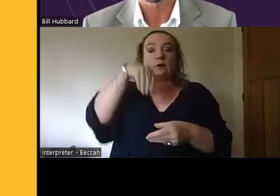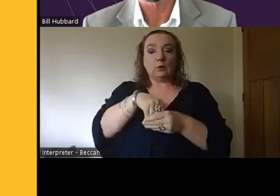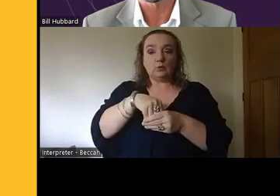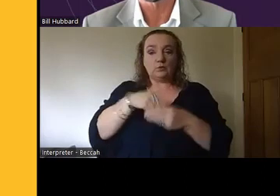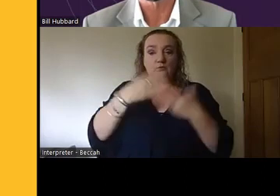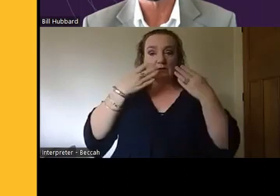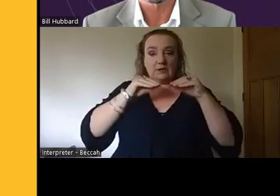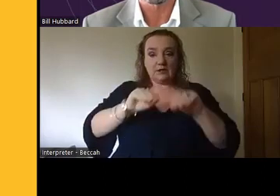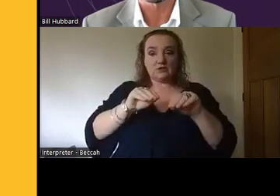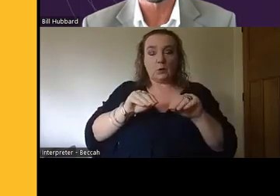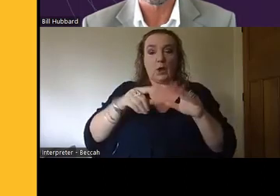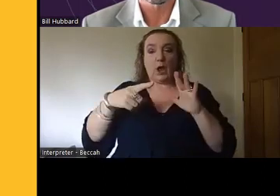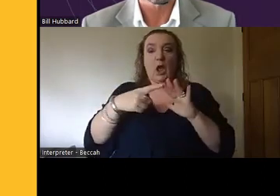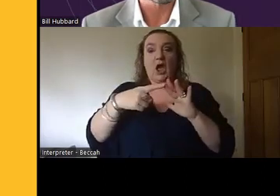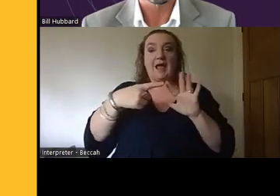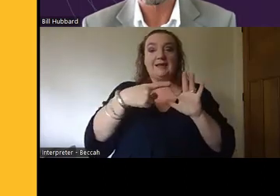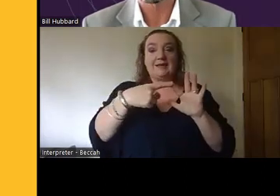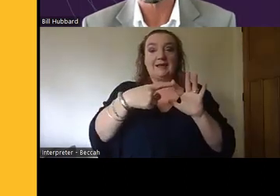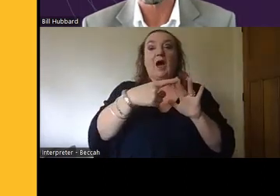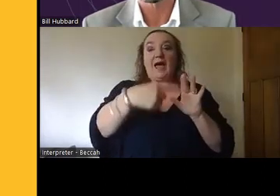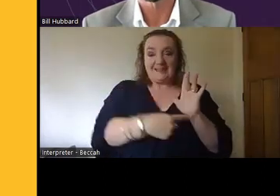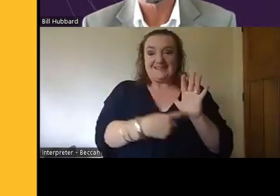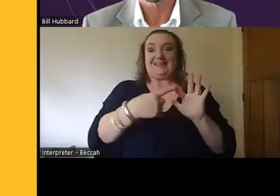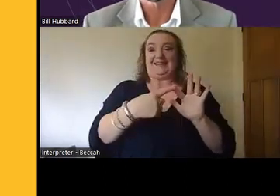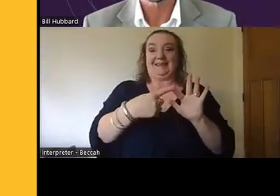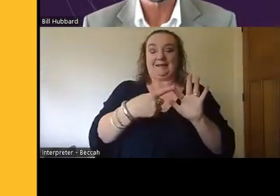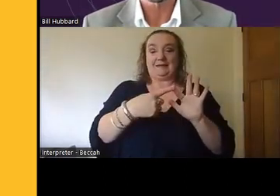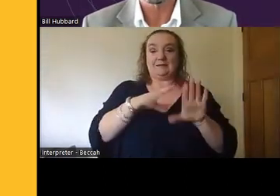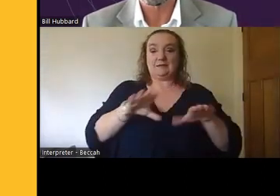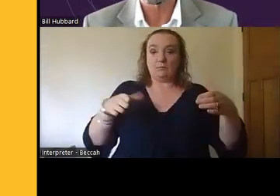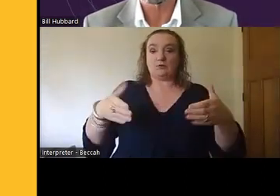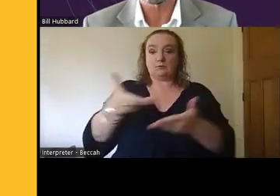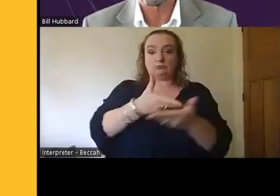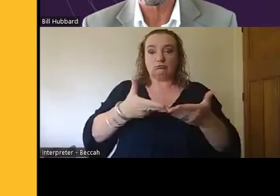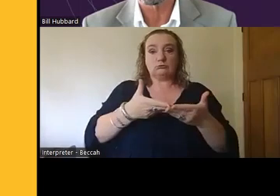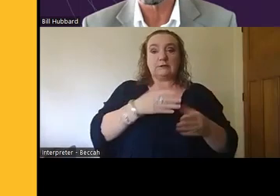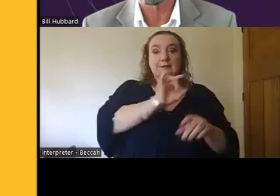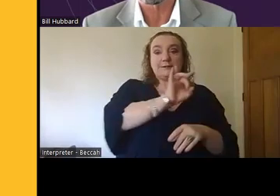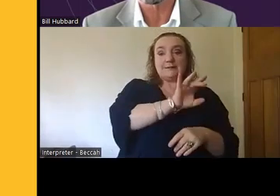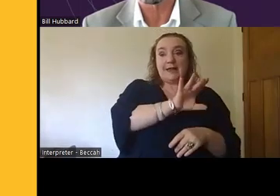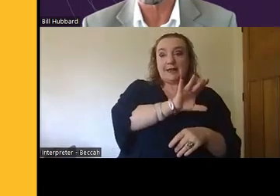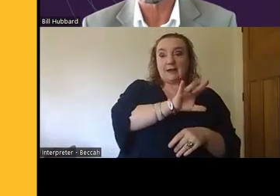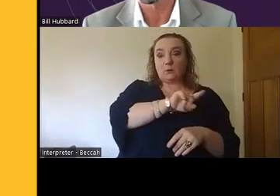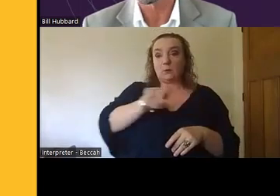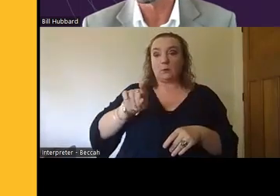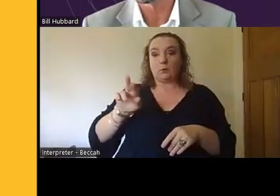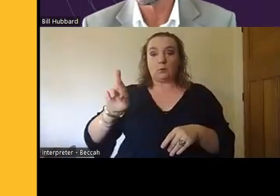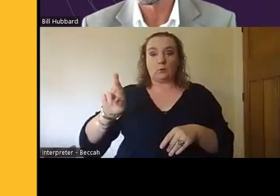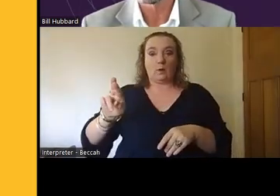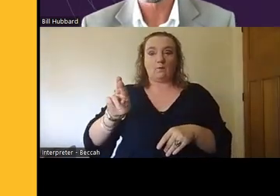and ITE symposium, which will be running from 10 until midday today with a short break in the middle.